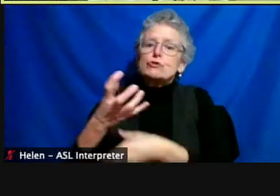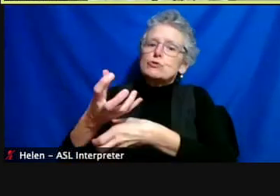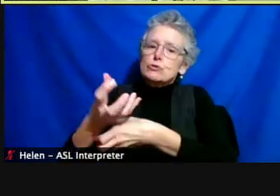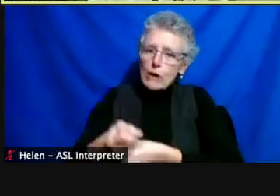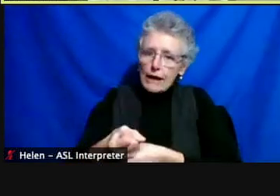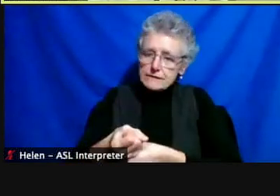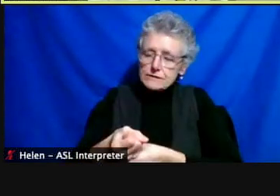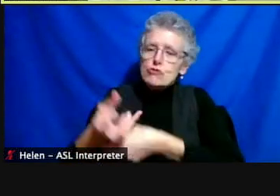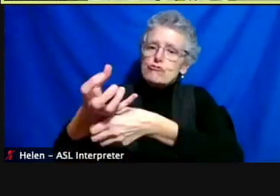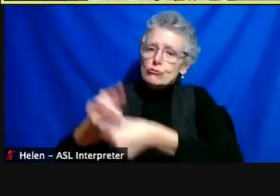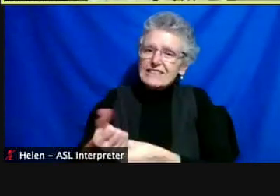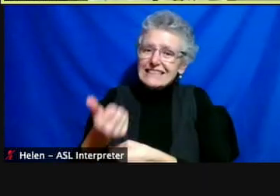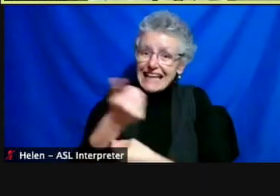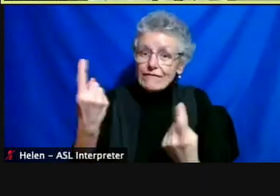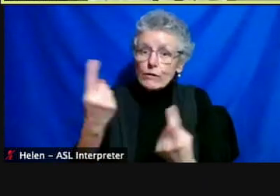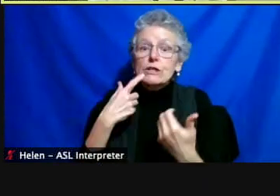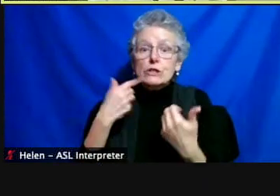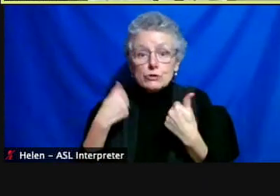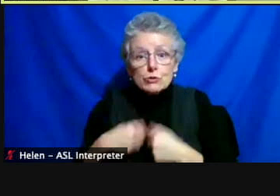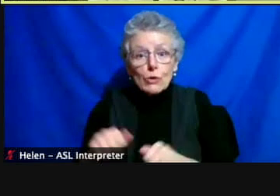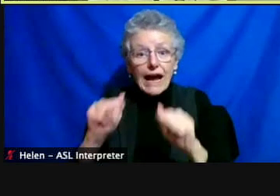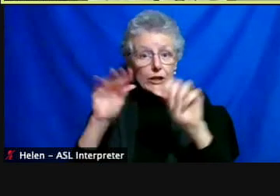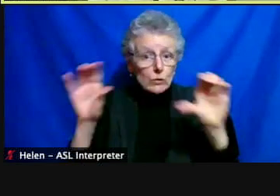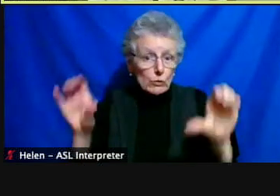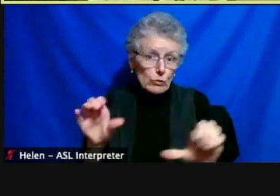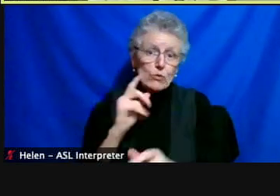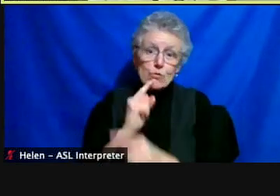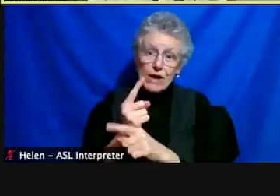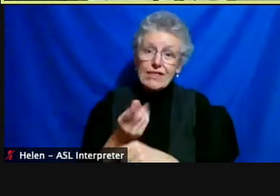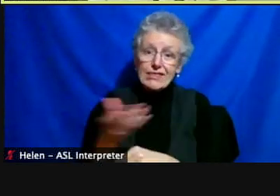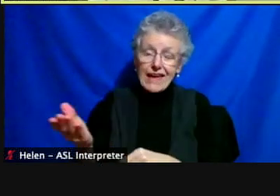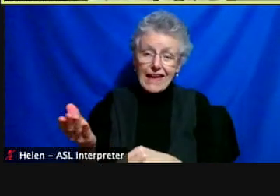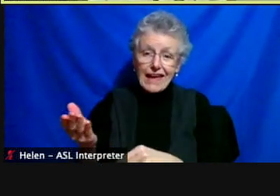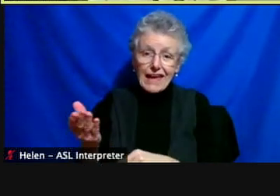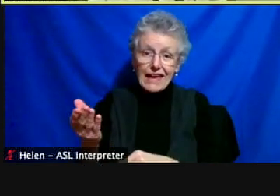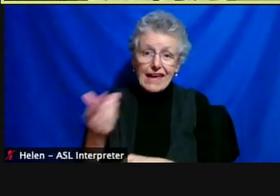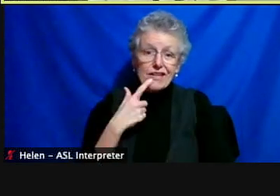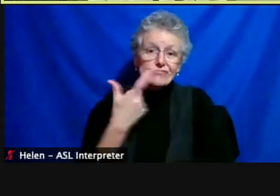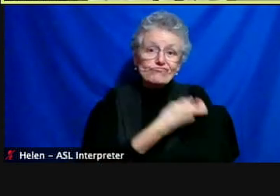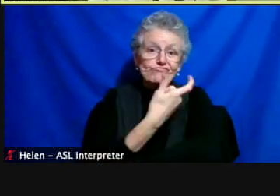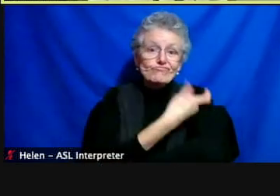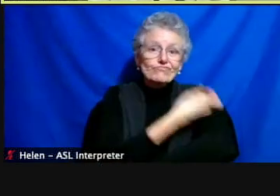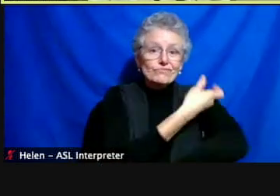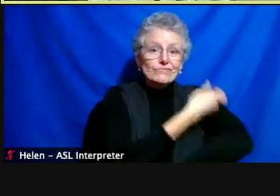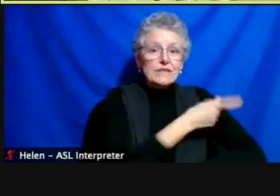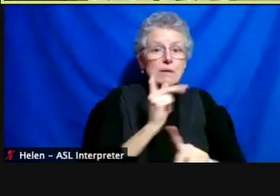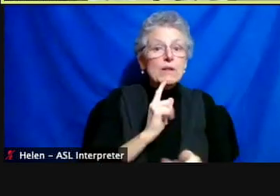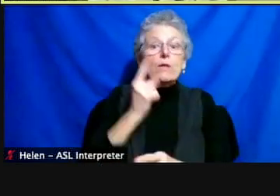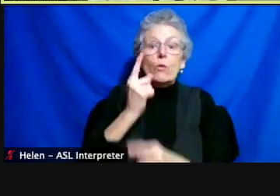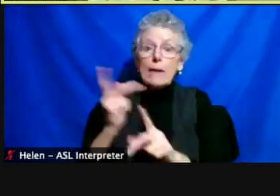trust that everybody's trying to do the right thing here and get people vaccinated, and get the right people, and get everybody vaccinated.